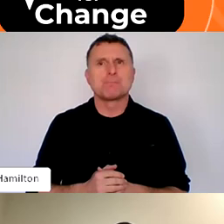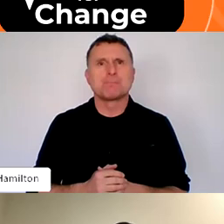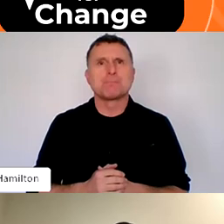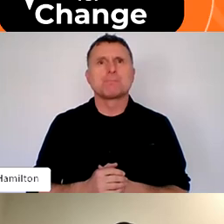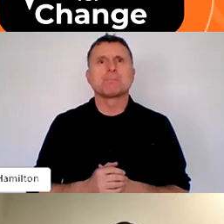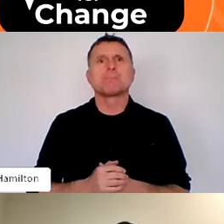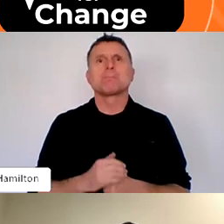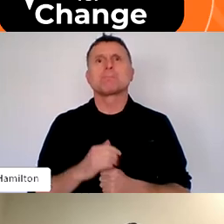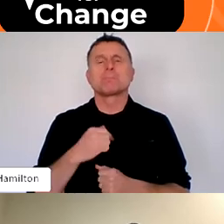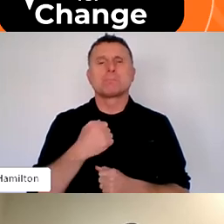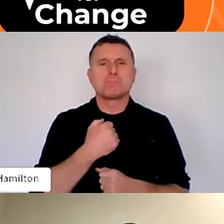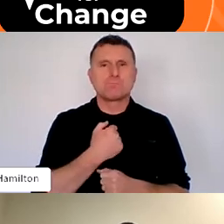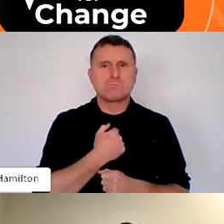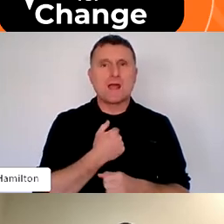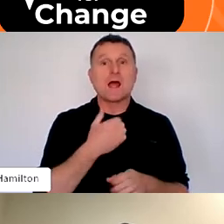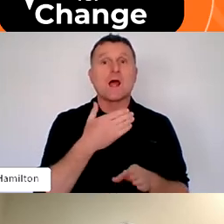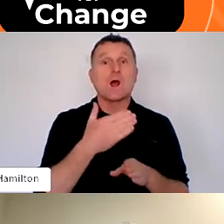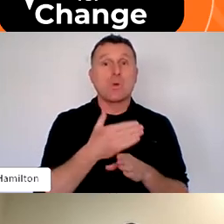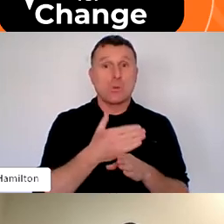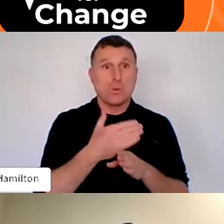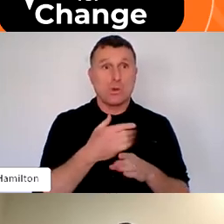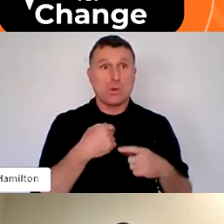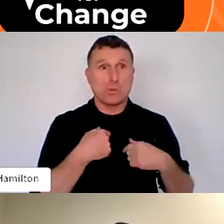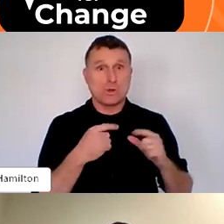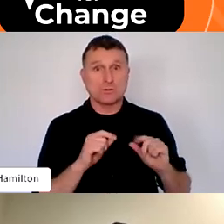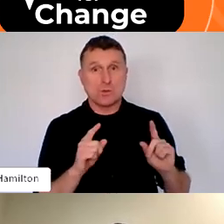is to support the inclusion of the children in their local early